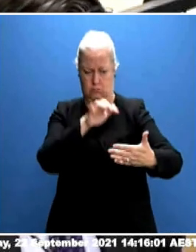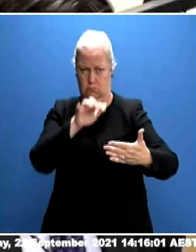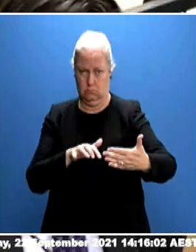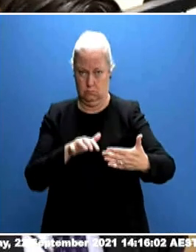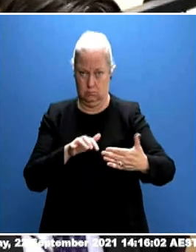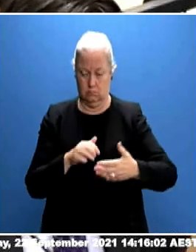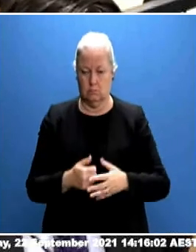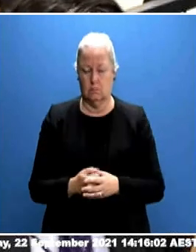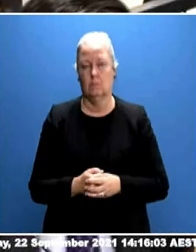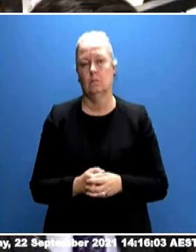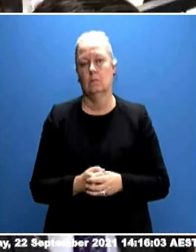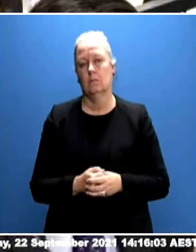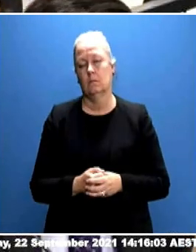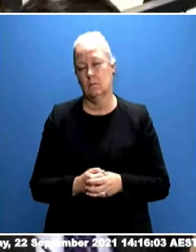and as you've noted,